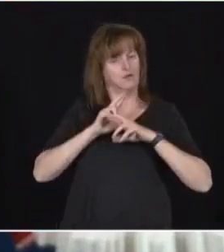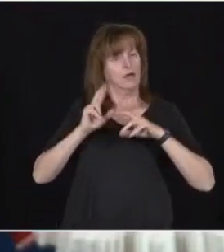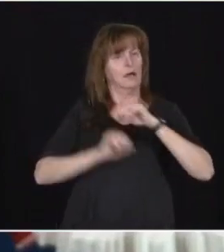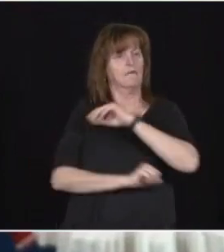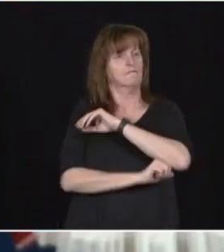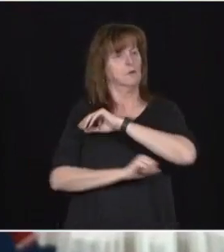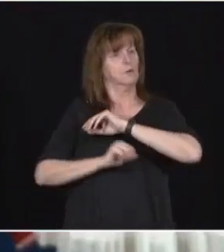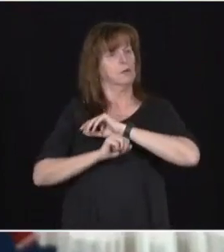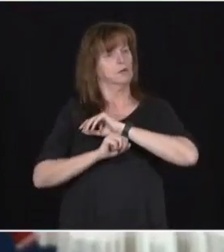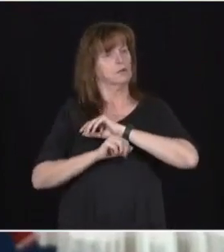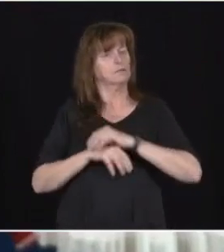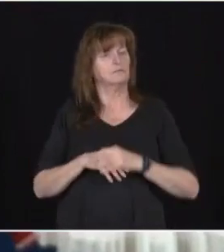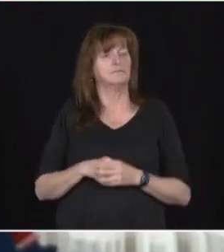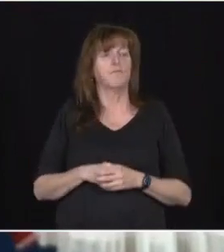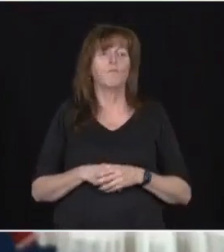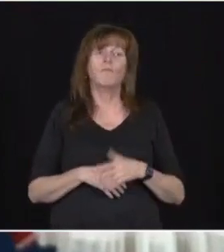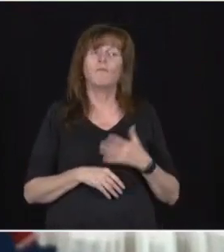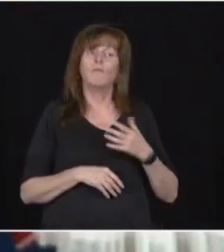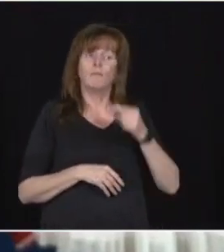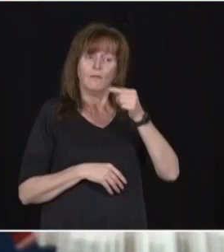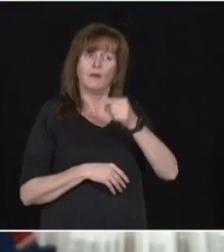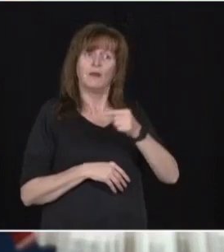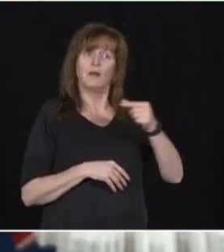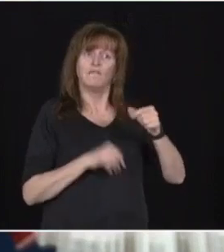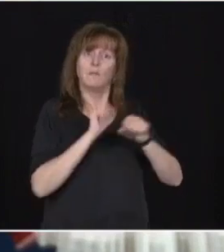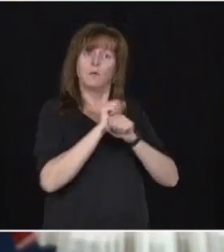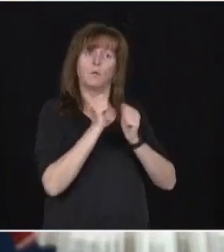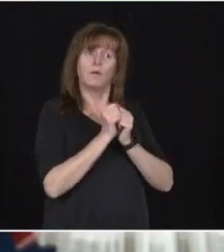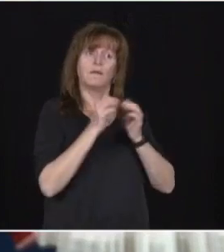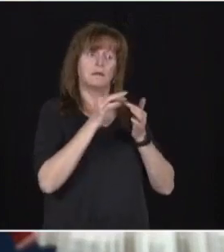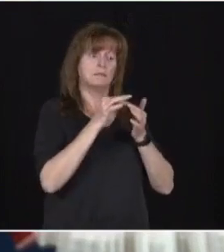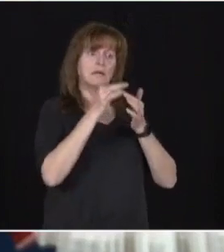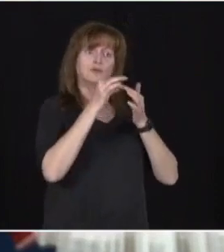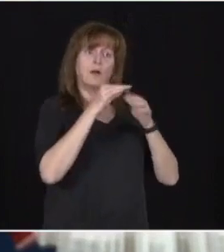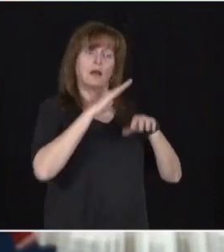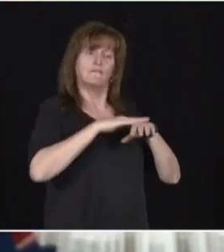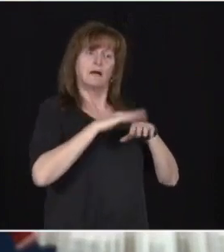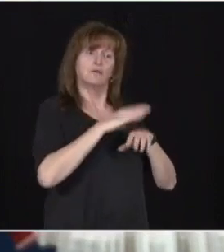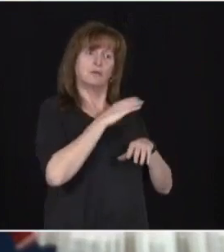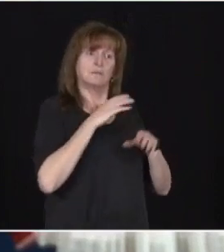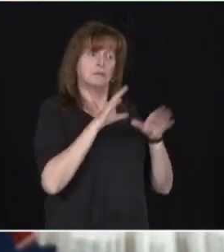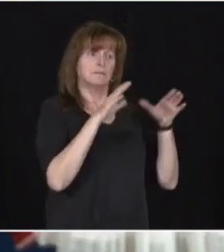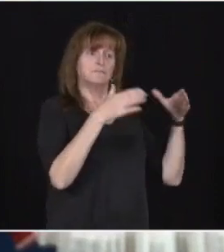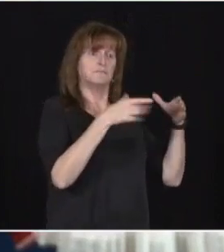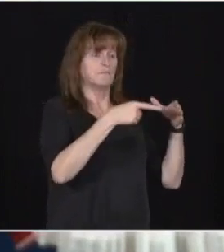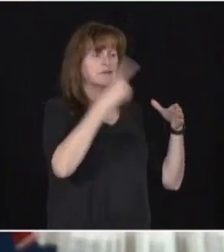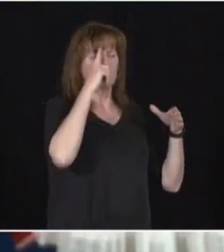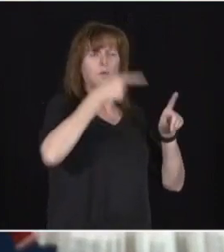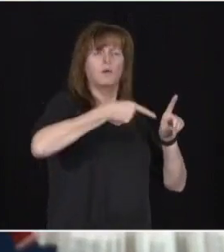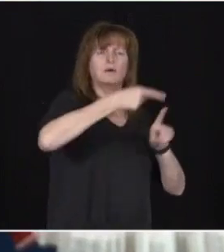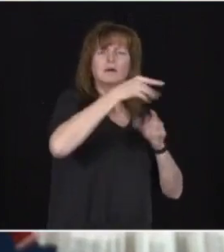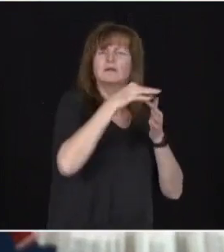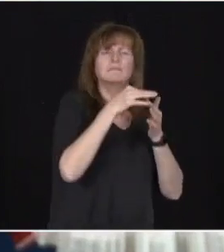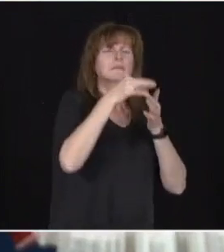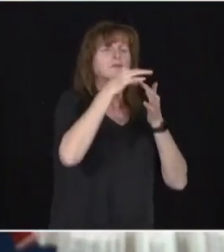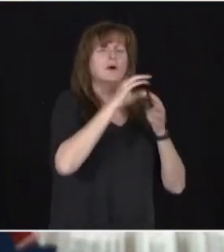able to start school in September and of the fact that the government is working very closely with the edge of ministers and we are working